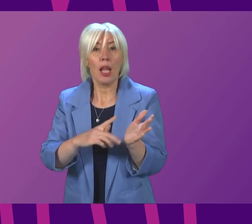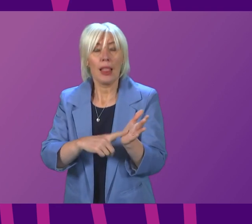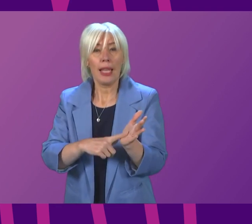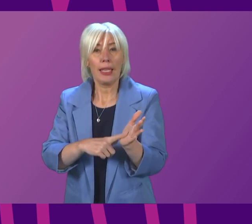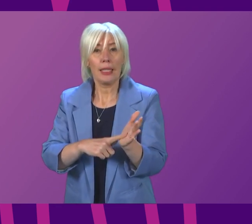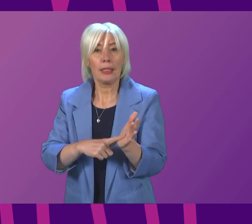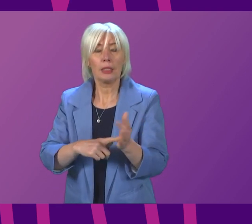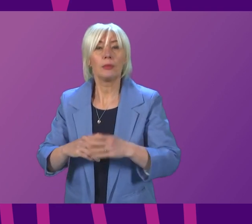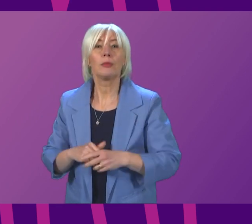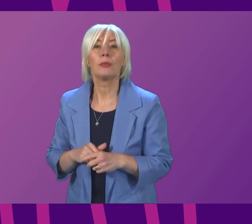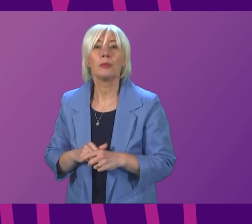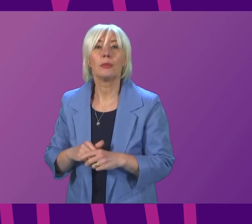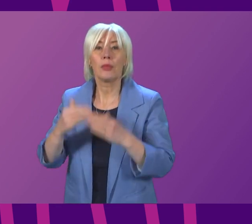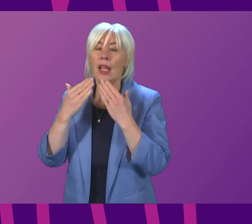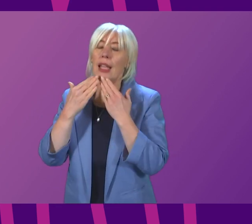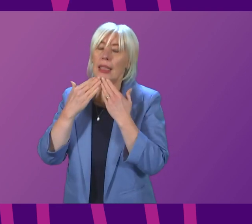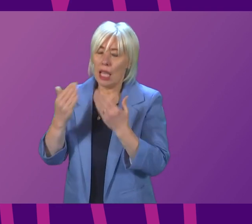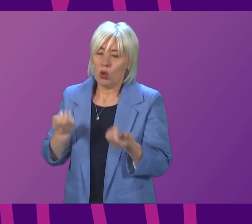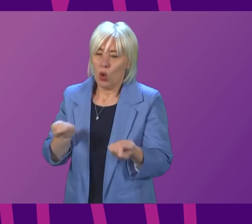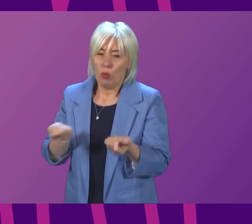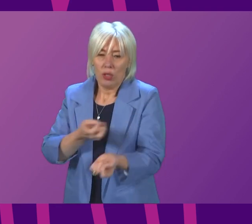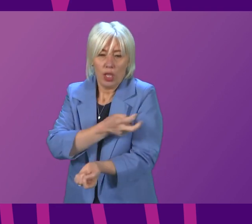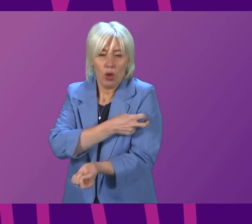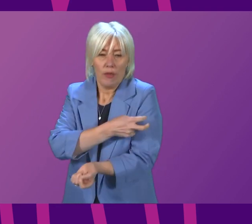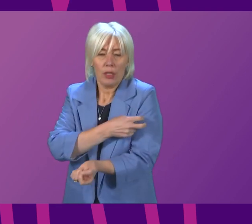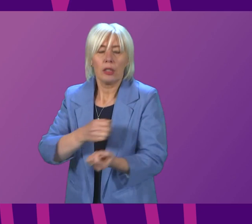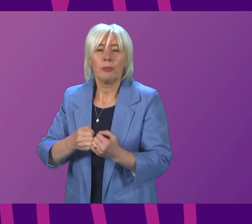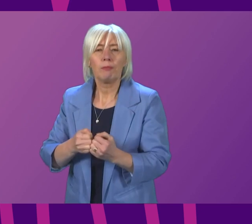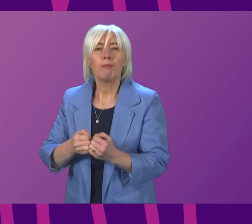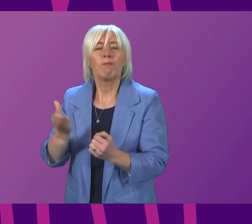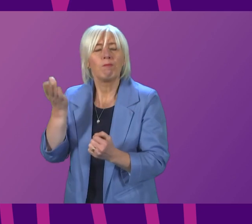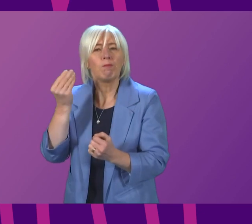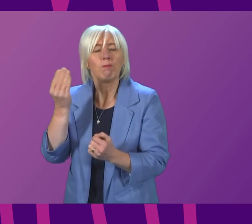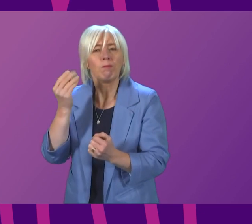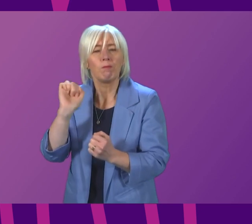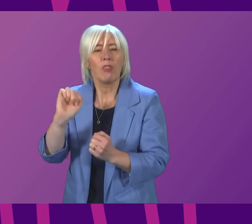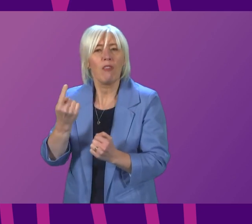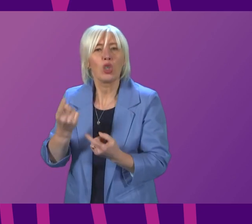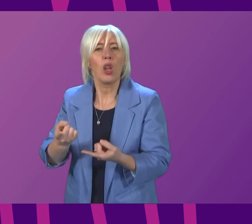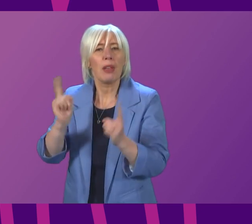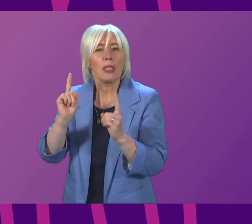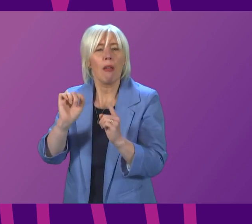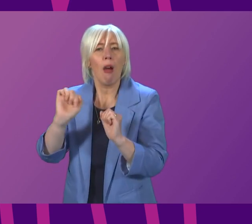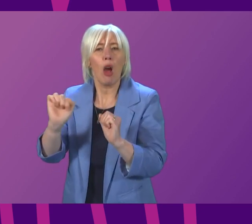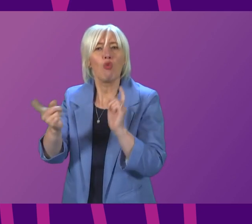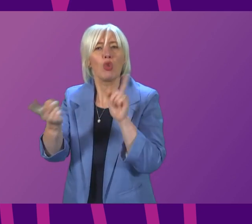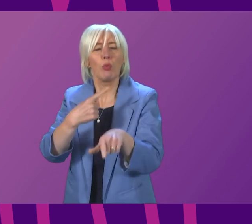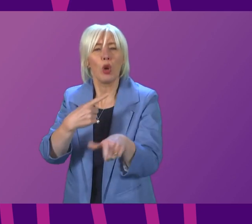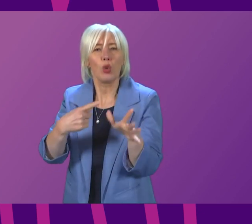I listened to the First Minister’s reply to Anas Sarwar and I have to be blunt: people